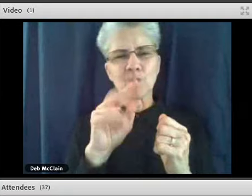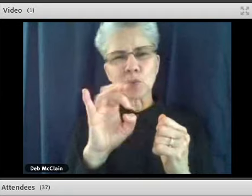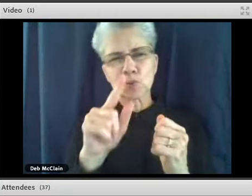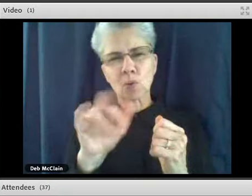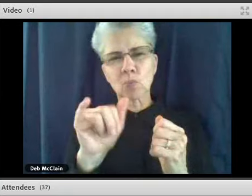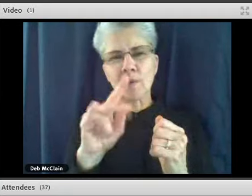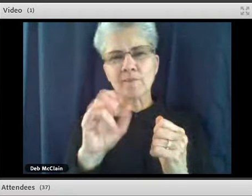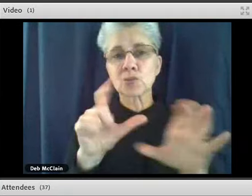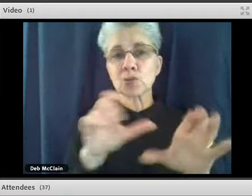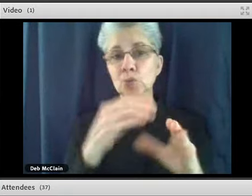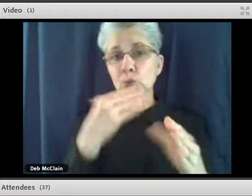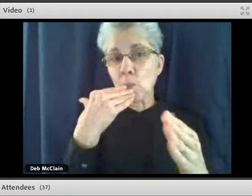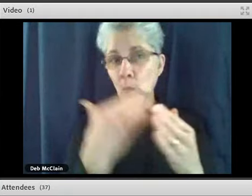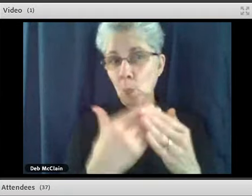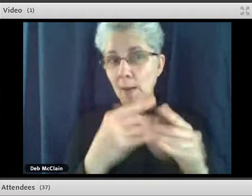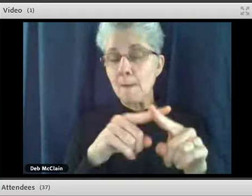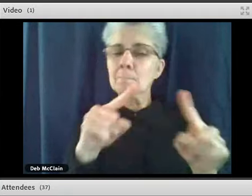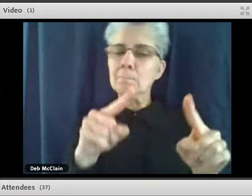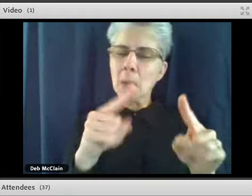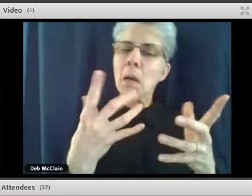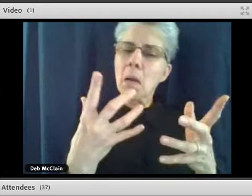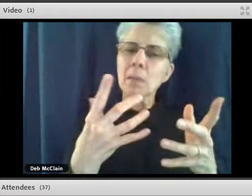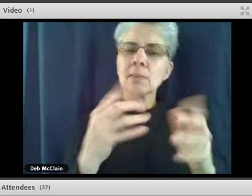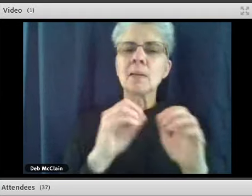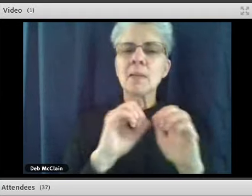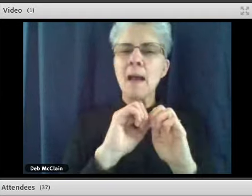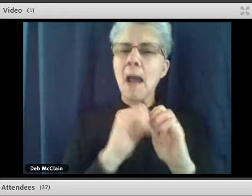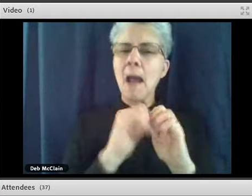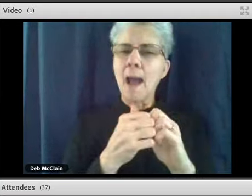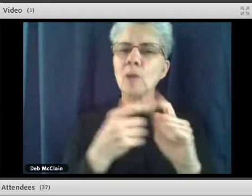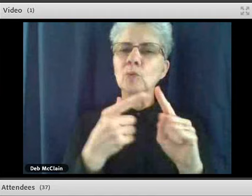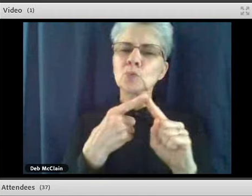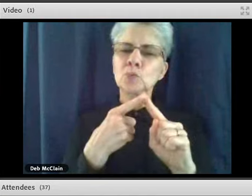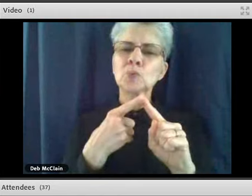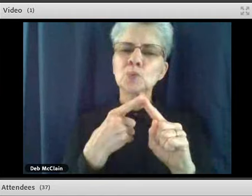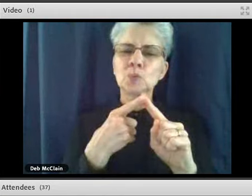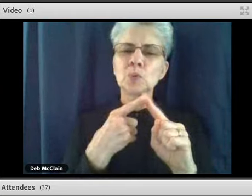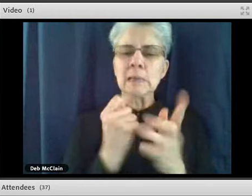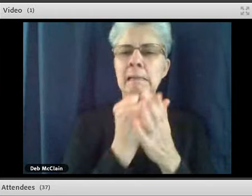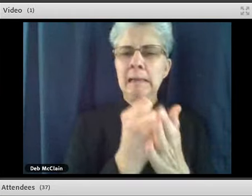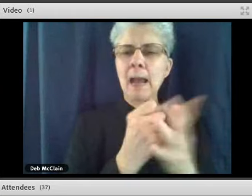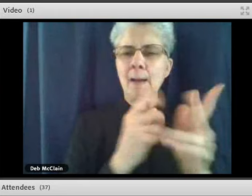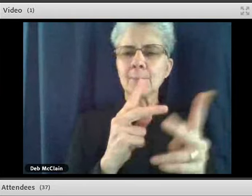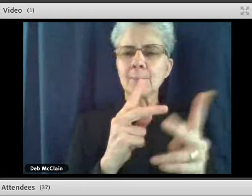with doing virtual reference effectively. But again, it's kind of a way